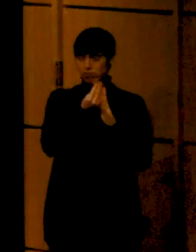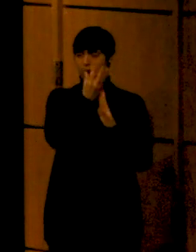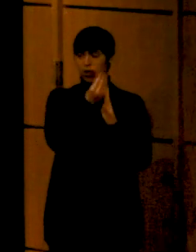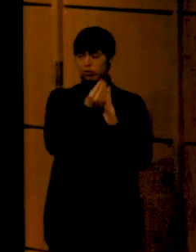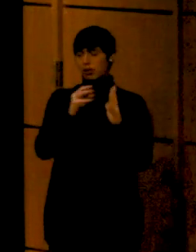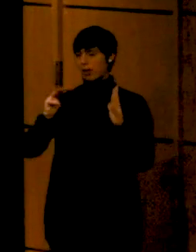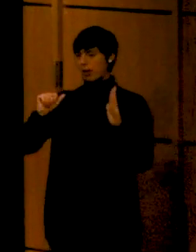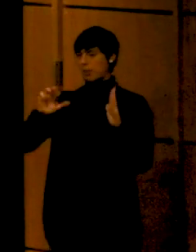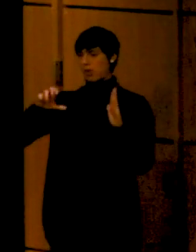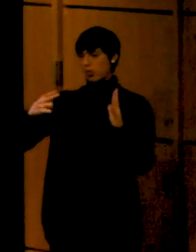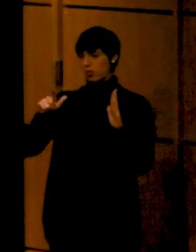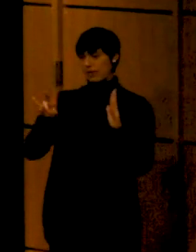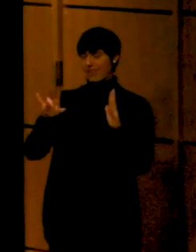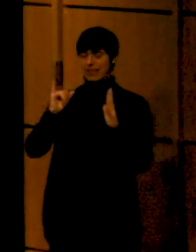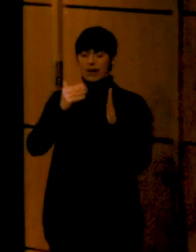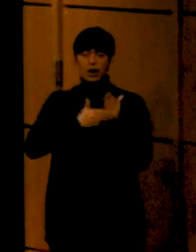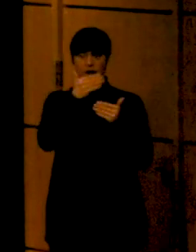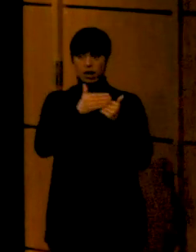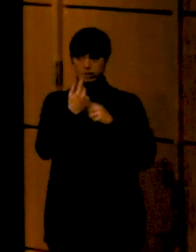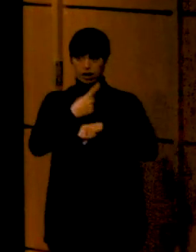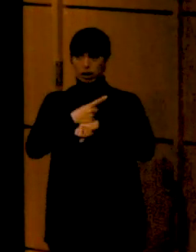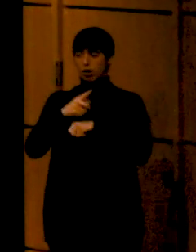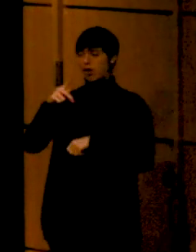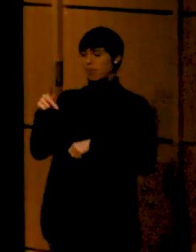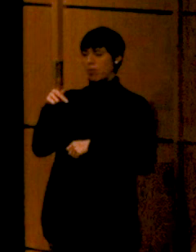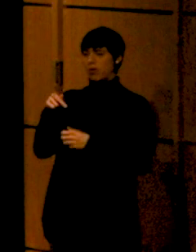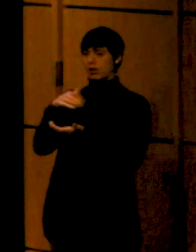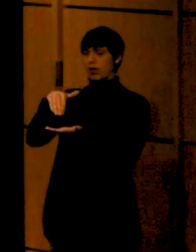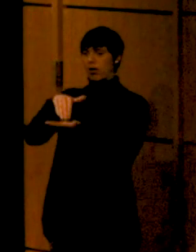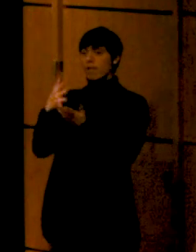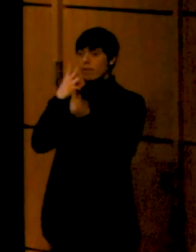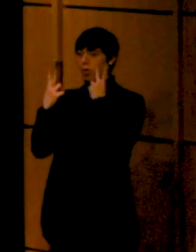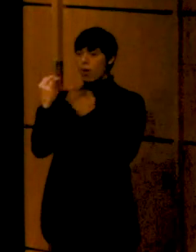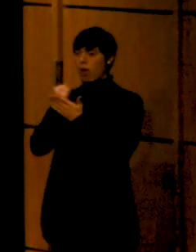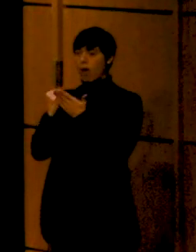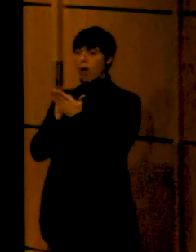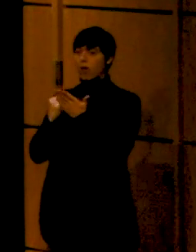It was the next day, the Portland Center for the Visual Arts jumped on the topic and announced